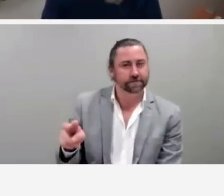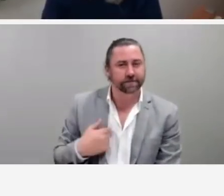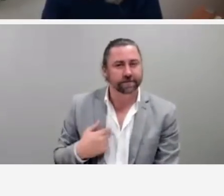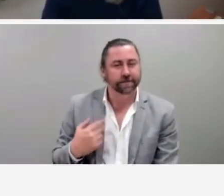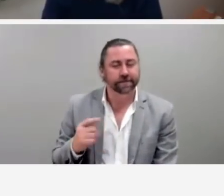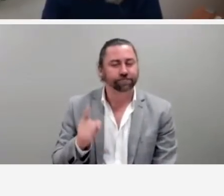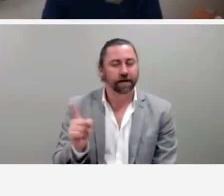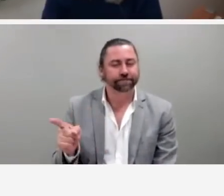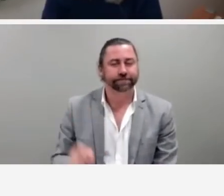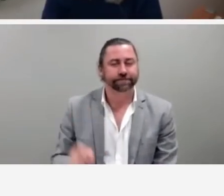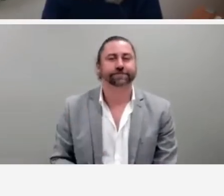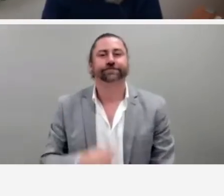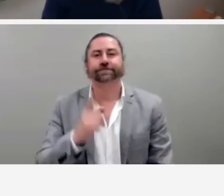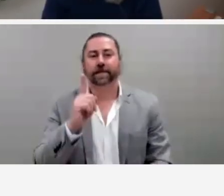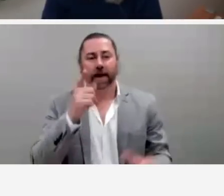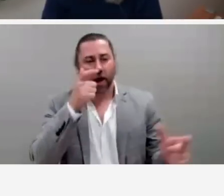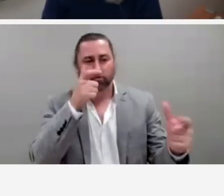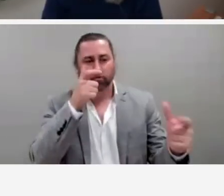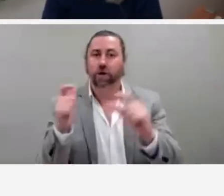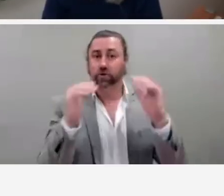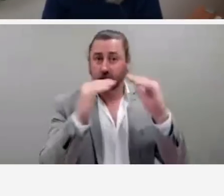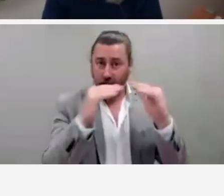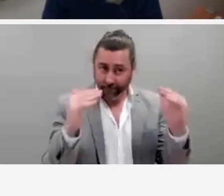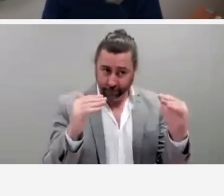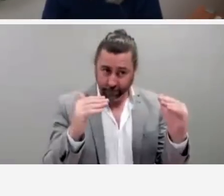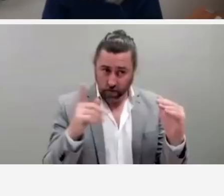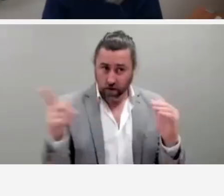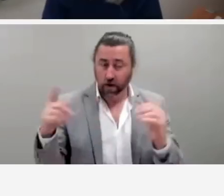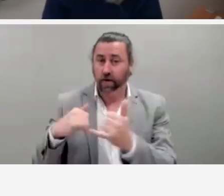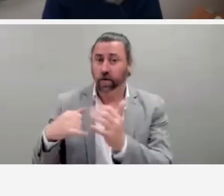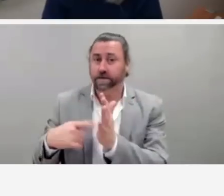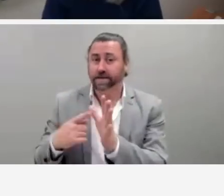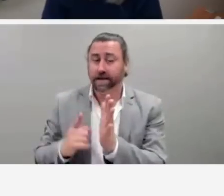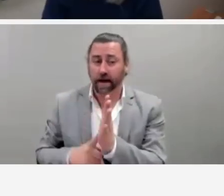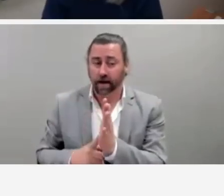Would the level of regulation for a provider also be driven by scale, ie if you have a provider that